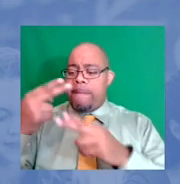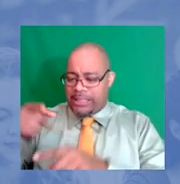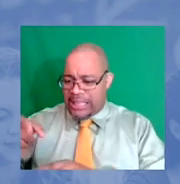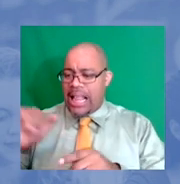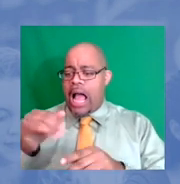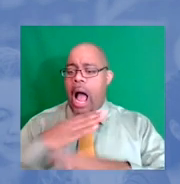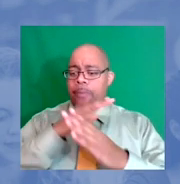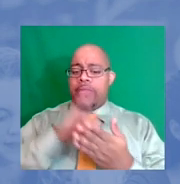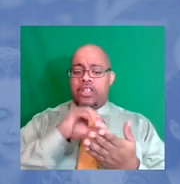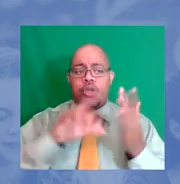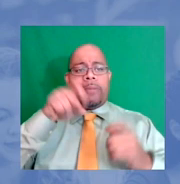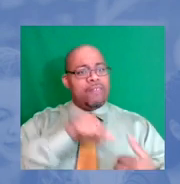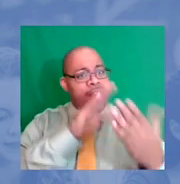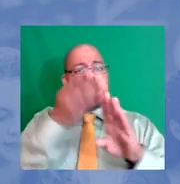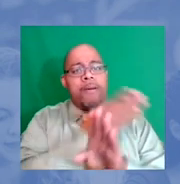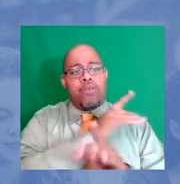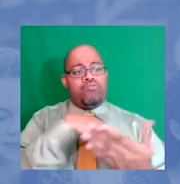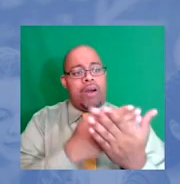COME TO SCHOOL. A LOT OF THESE THINGS ARE UNKNOWN.